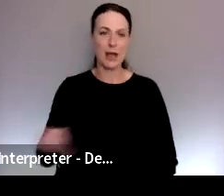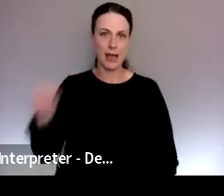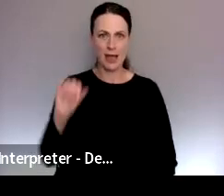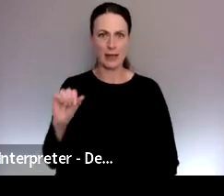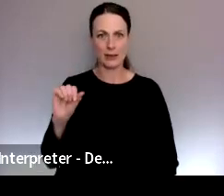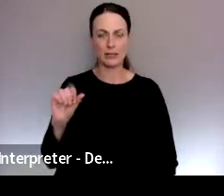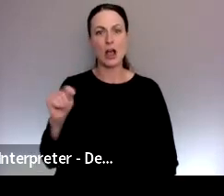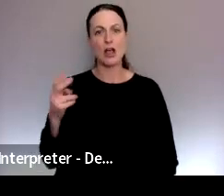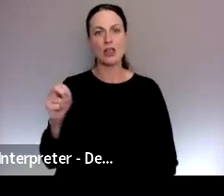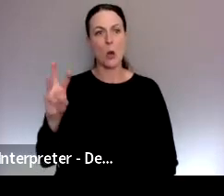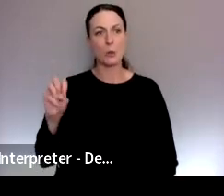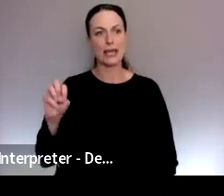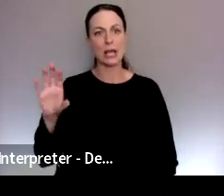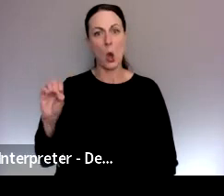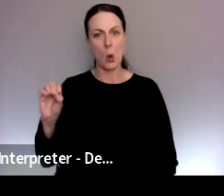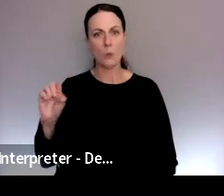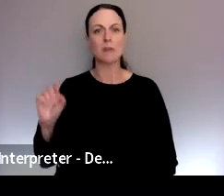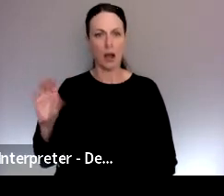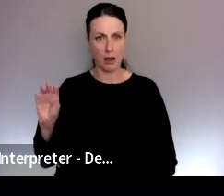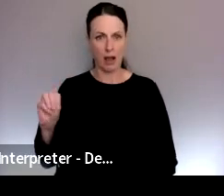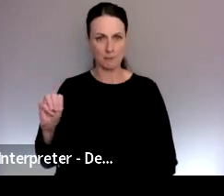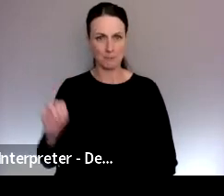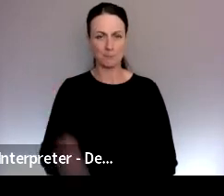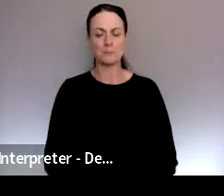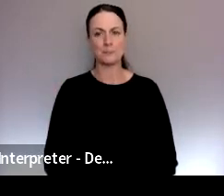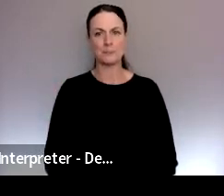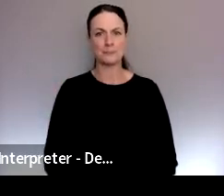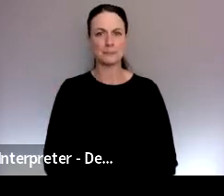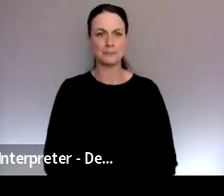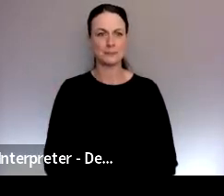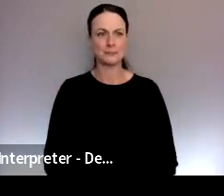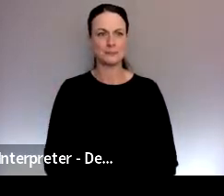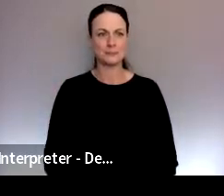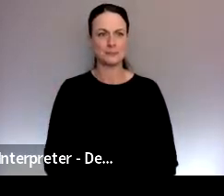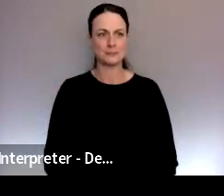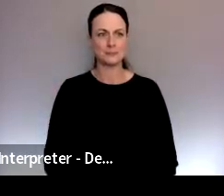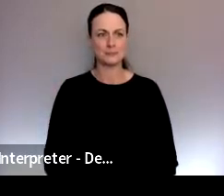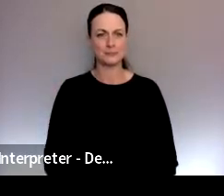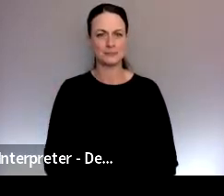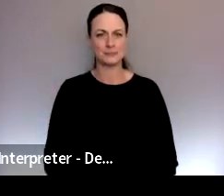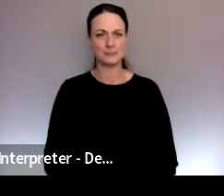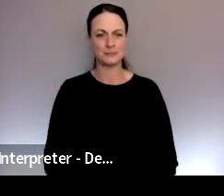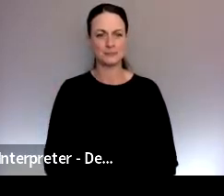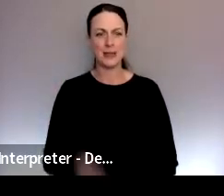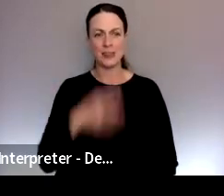@theweco.com, T-H-E-W-E-C-O.C-O-M.